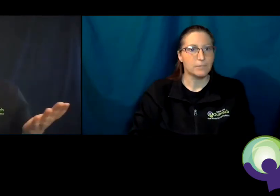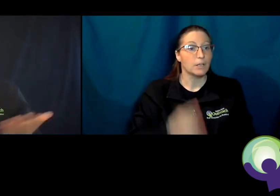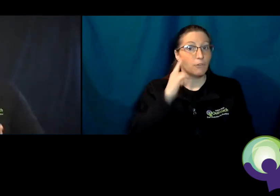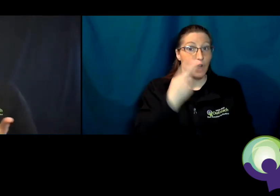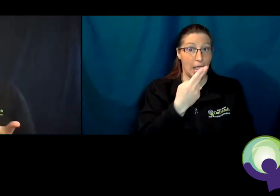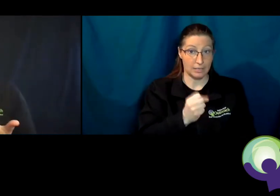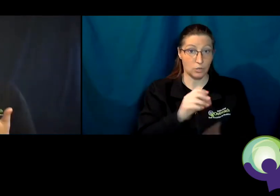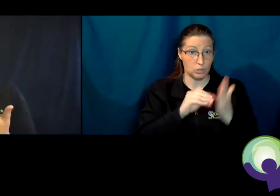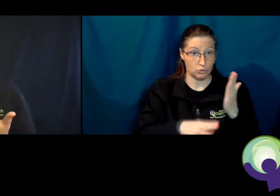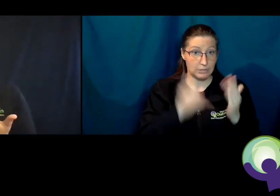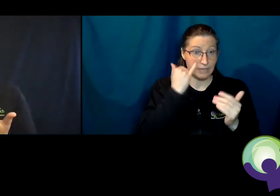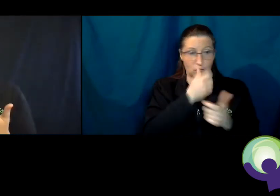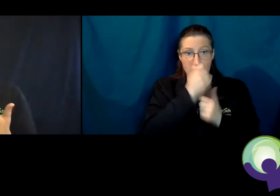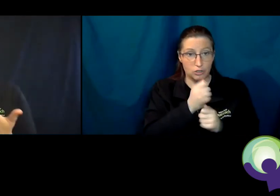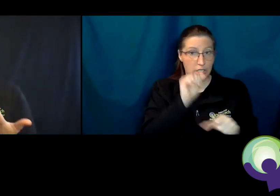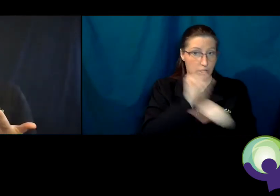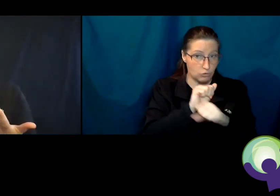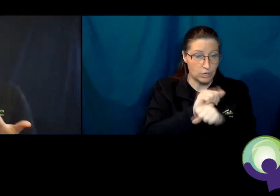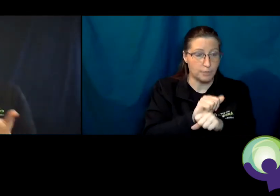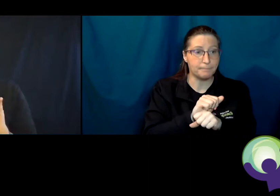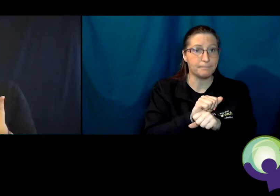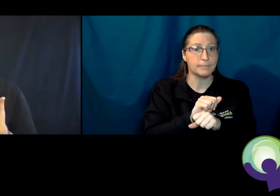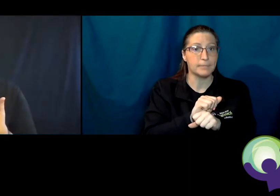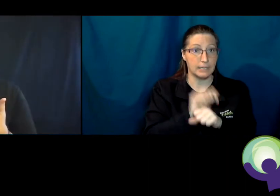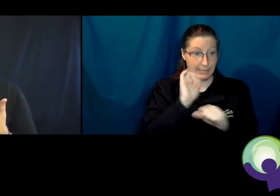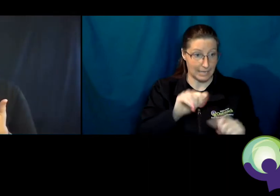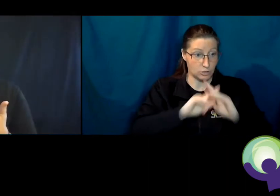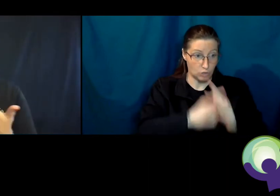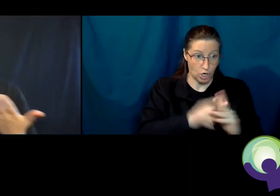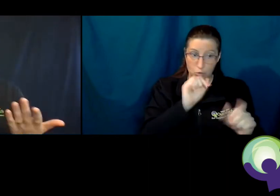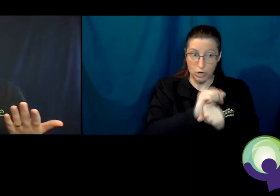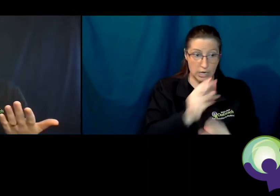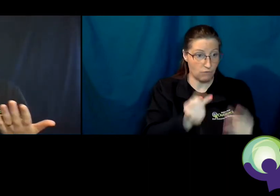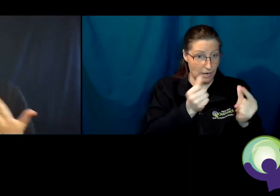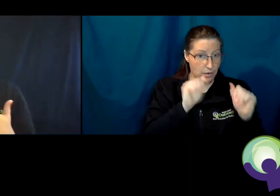Keith: For a high school student interested in a career is that something they can start working right away at